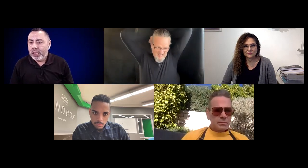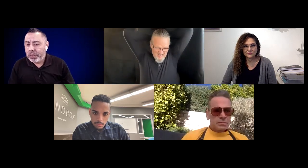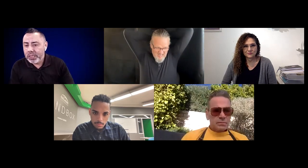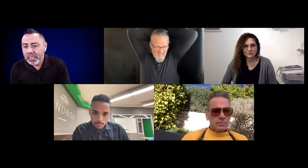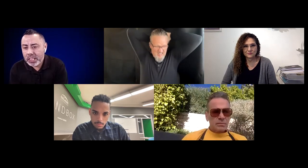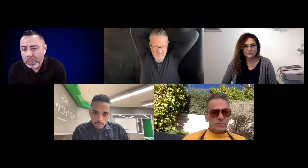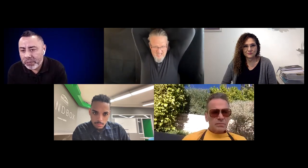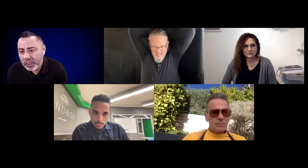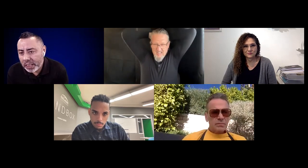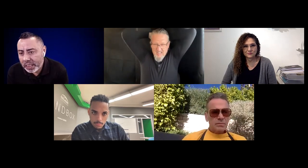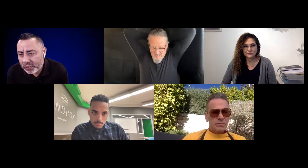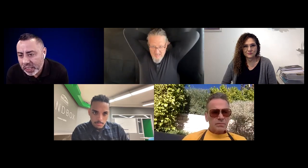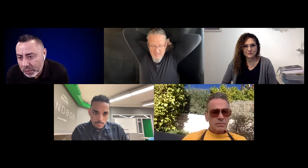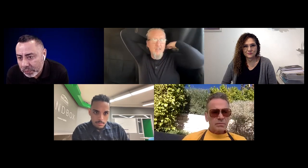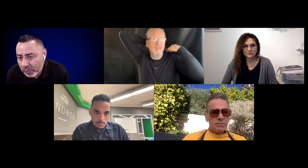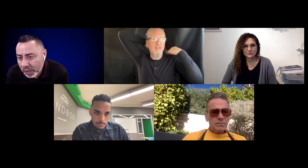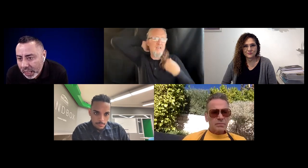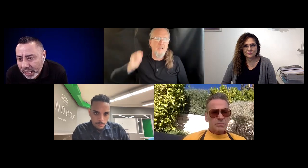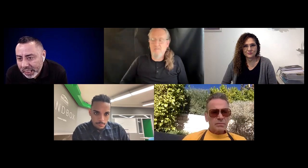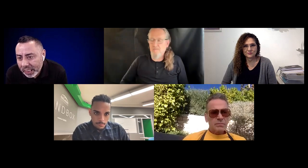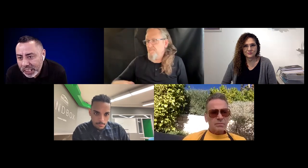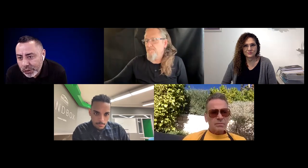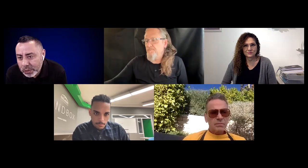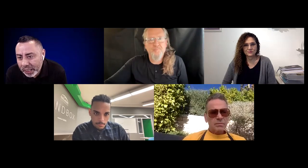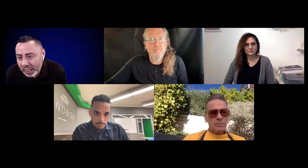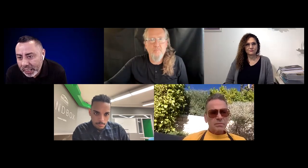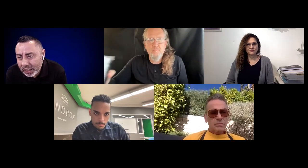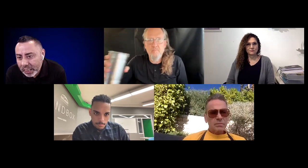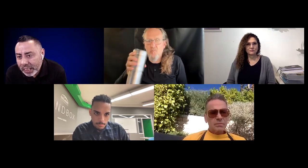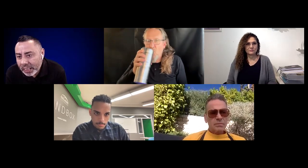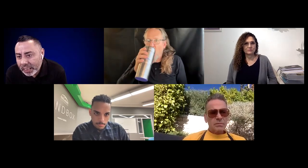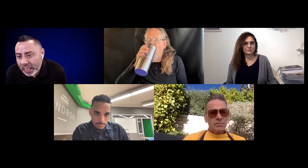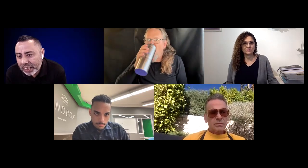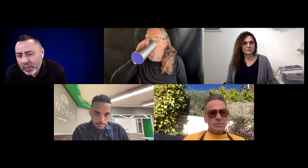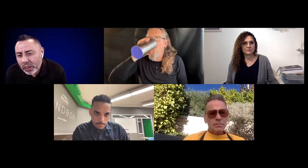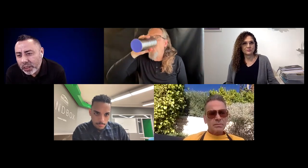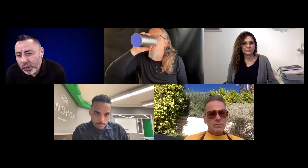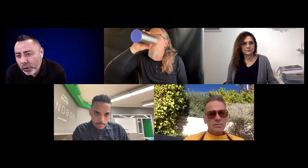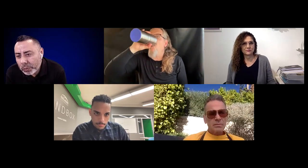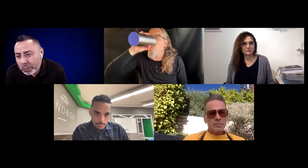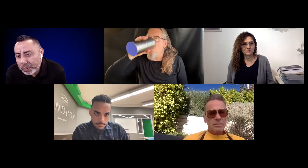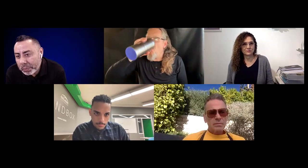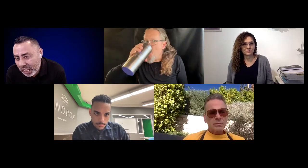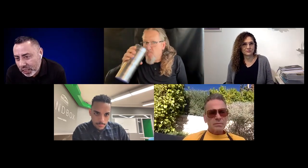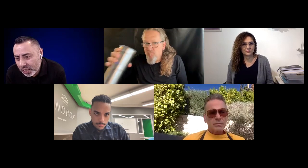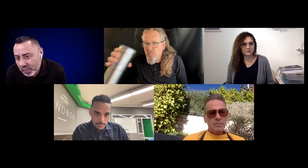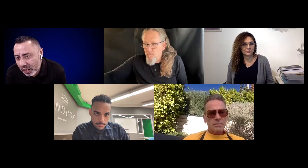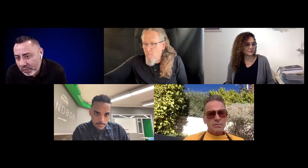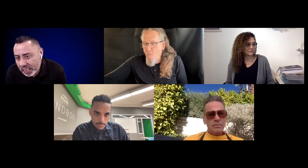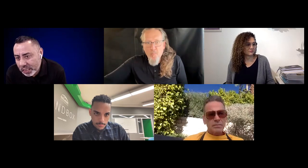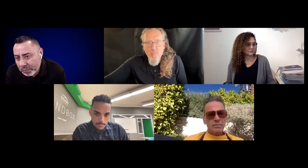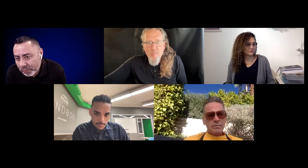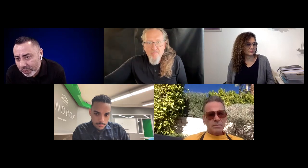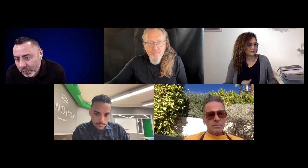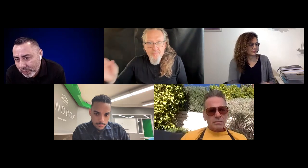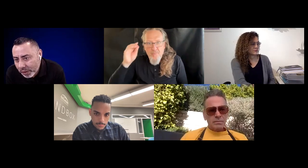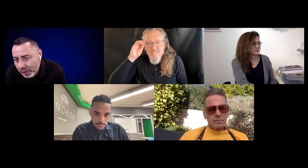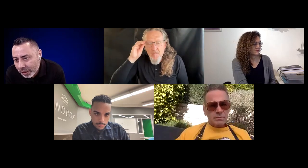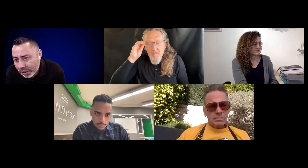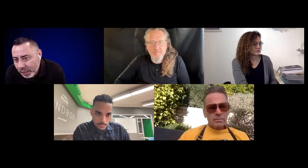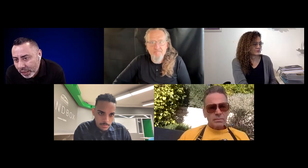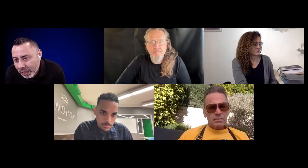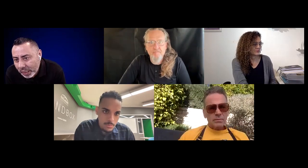The person says a topic for today is vidism, and I'd like to explain that there are no formal publications on vidism